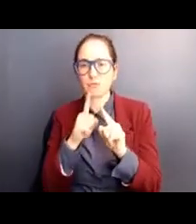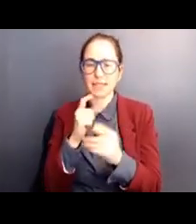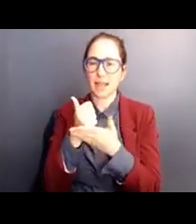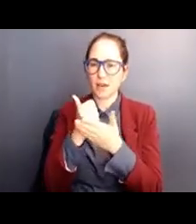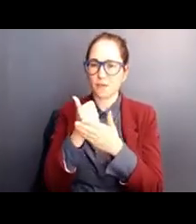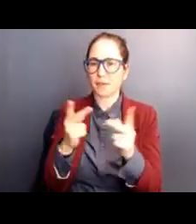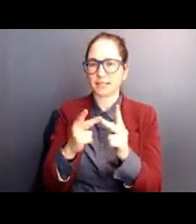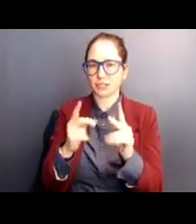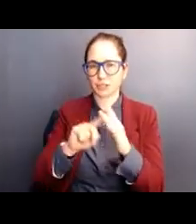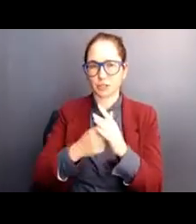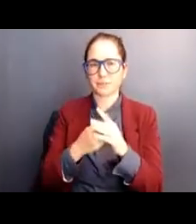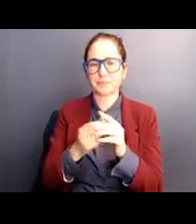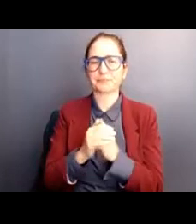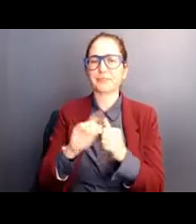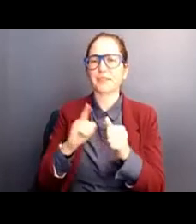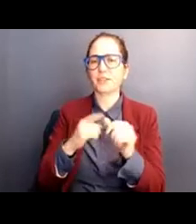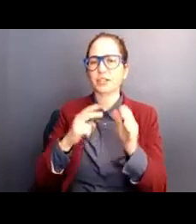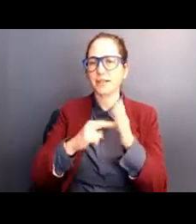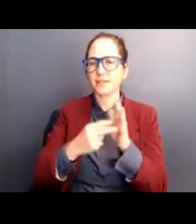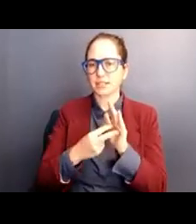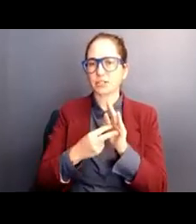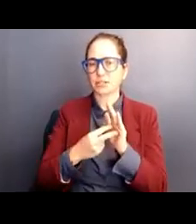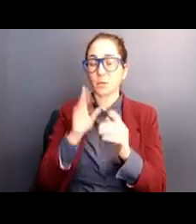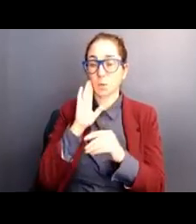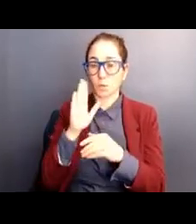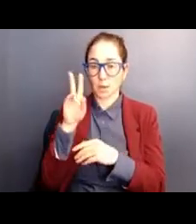first definition of disability that we'll look at is the Americans